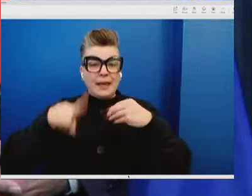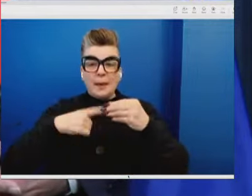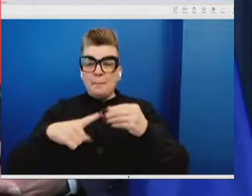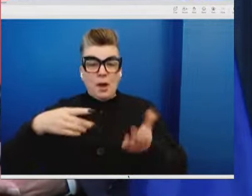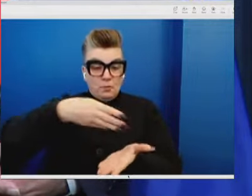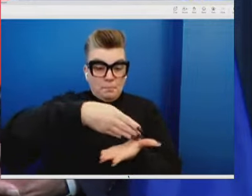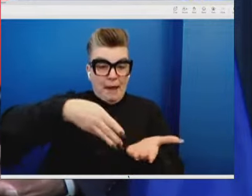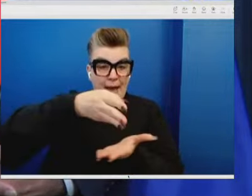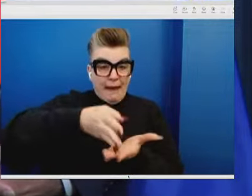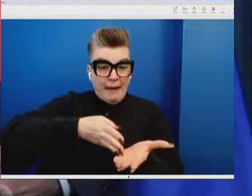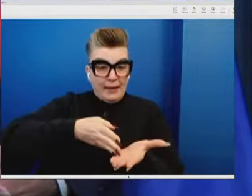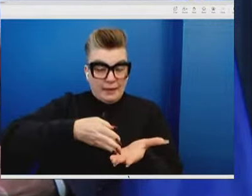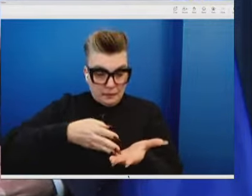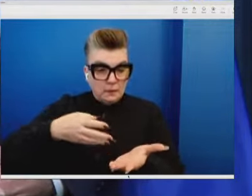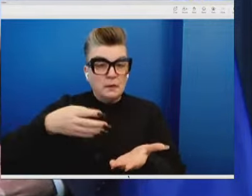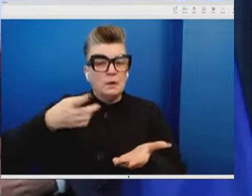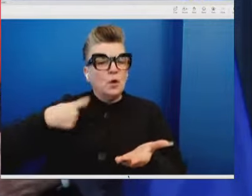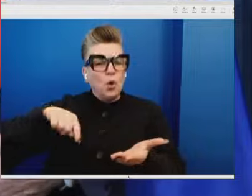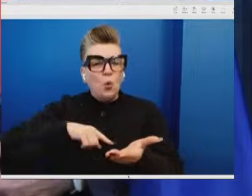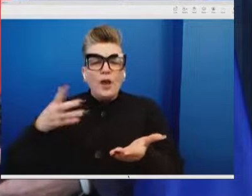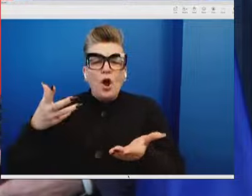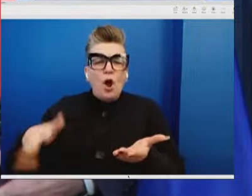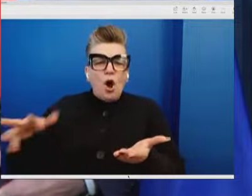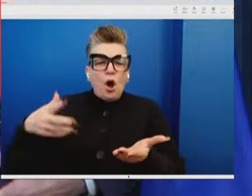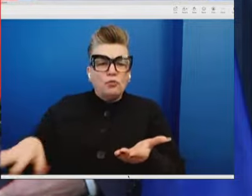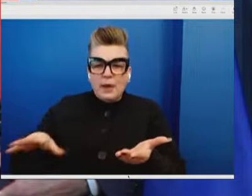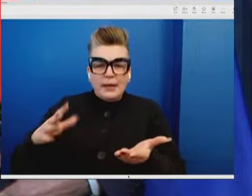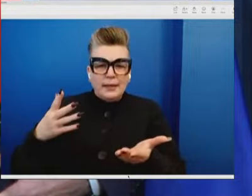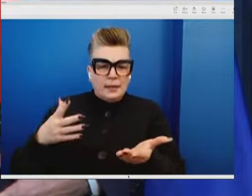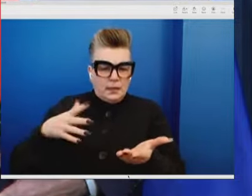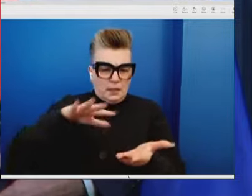we're already take -- we're going to basically take that off the table for those beneficiaries if